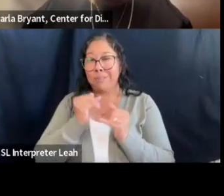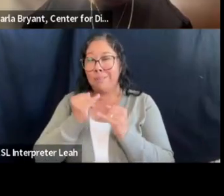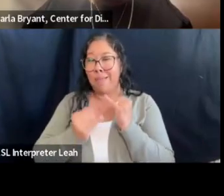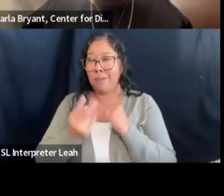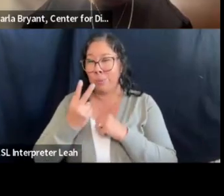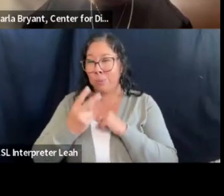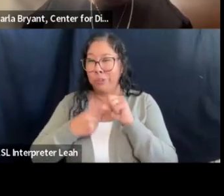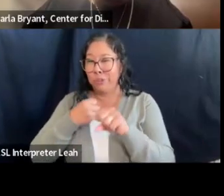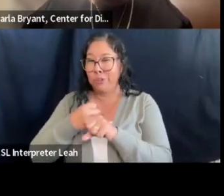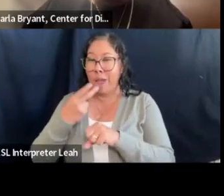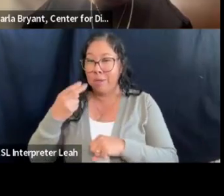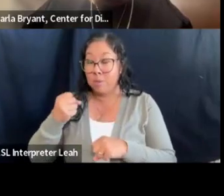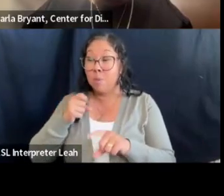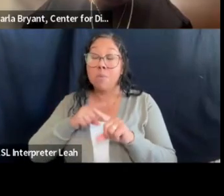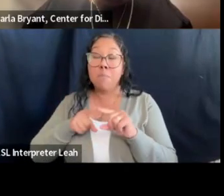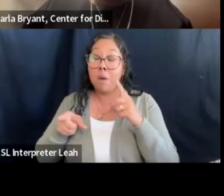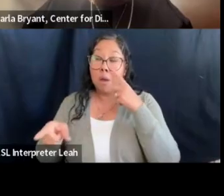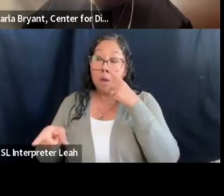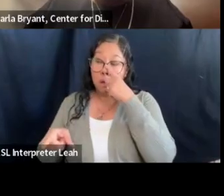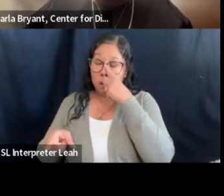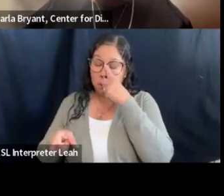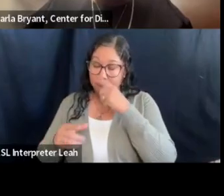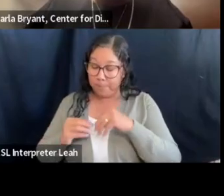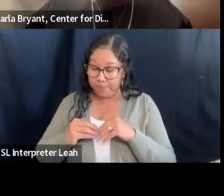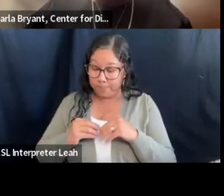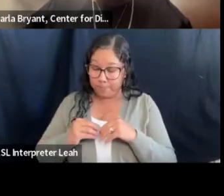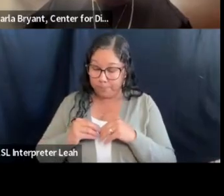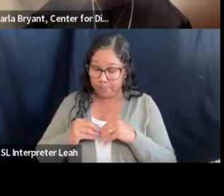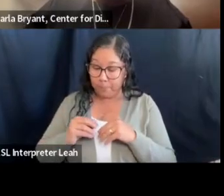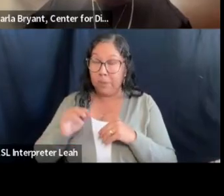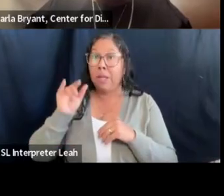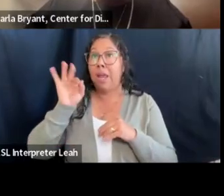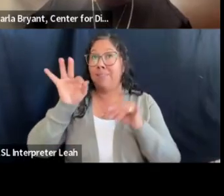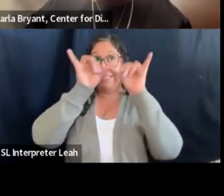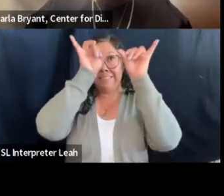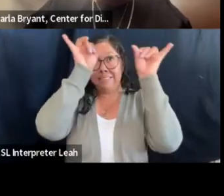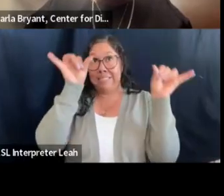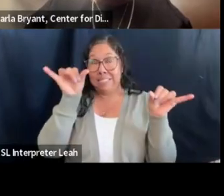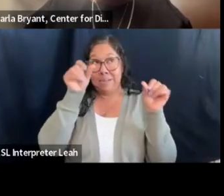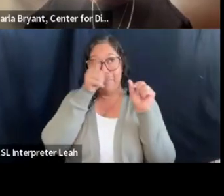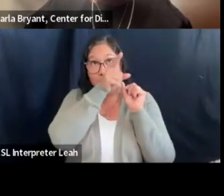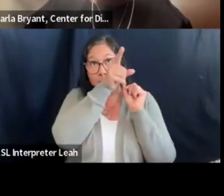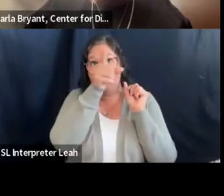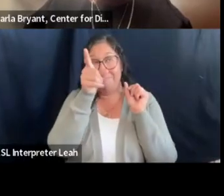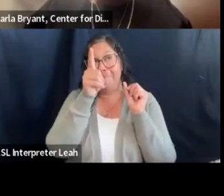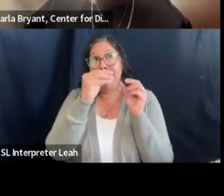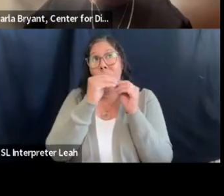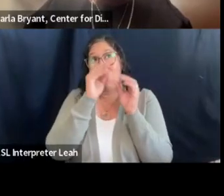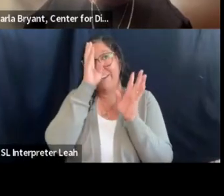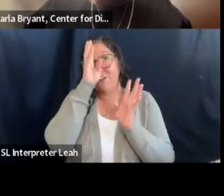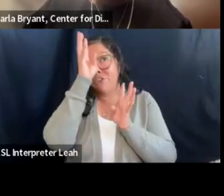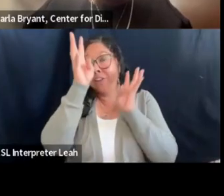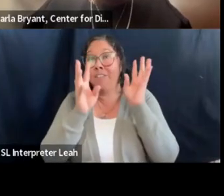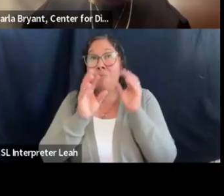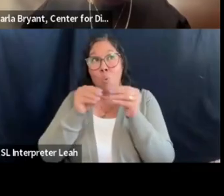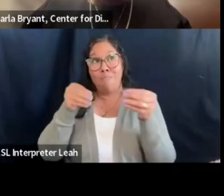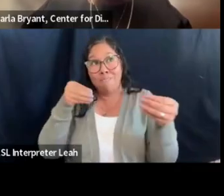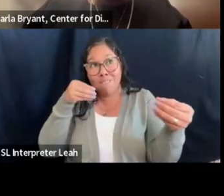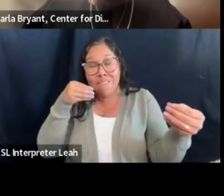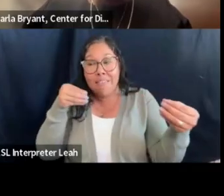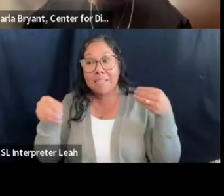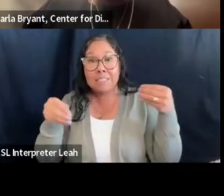that if if the uh system had been more innovative and flexible um he would not have missed out on